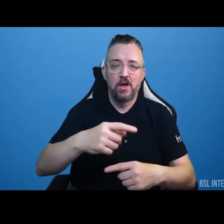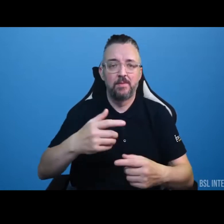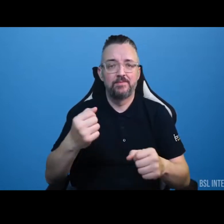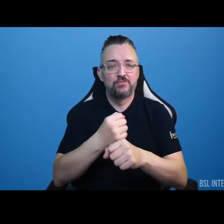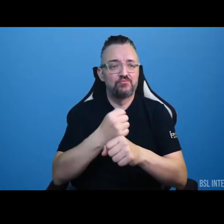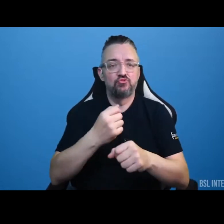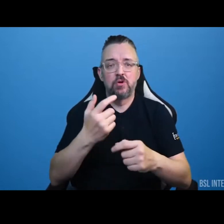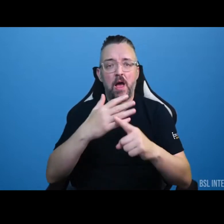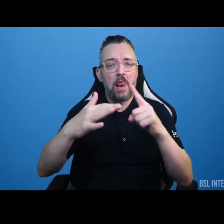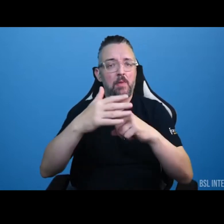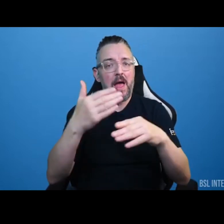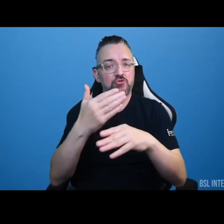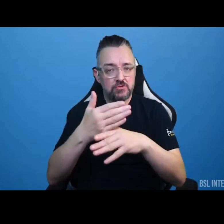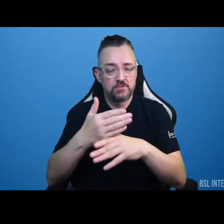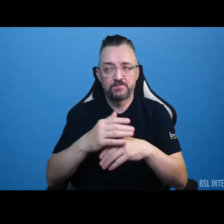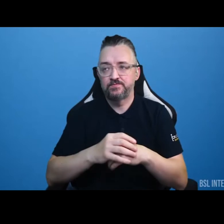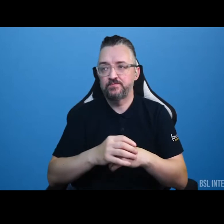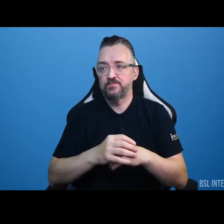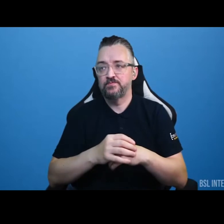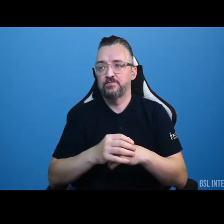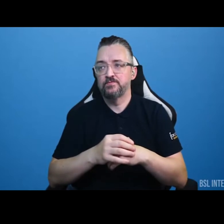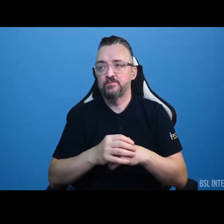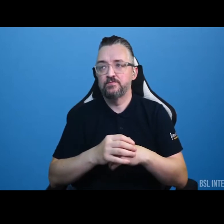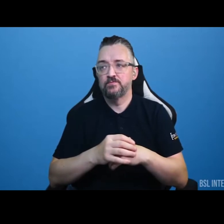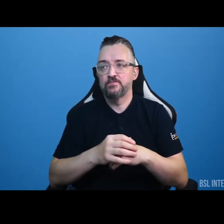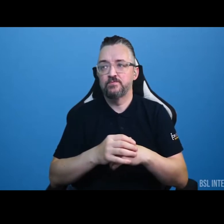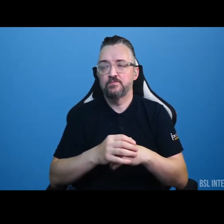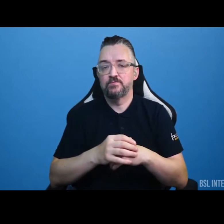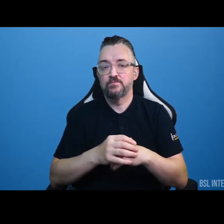across the different areas of their life. And when I'm talking about young people,